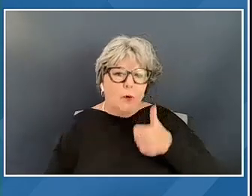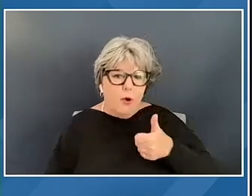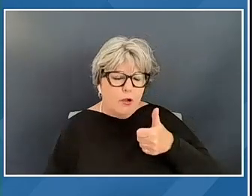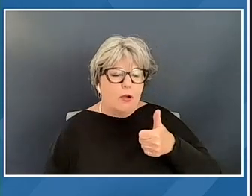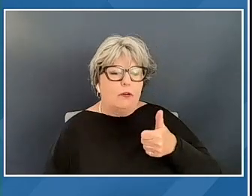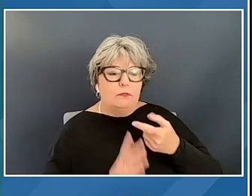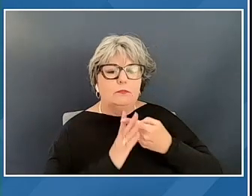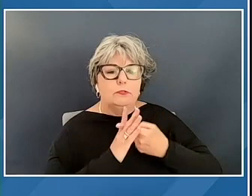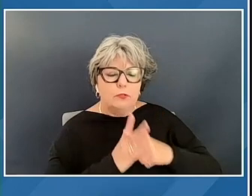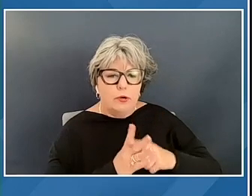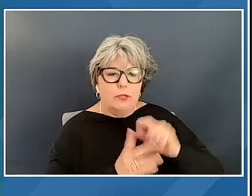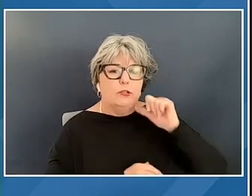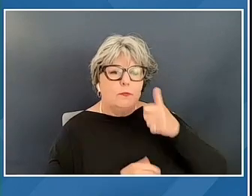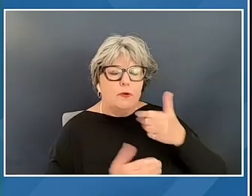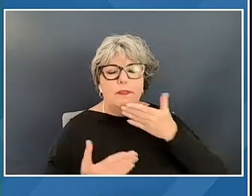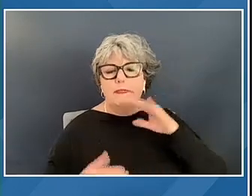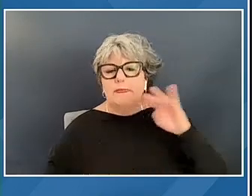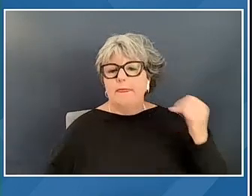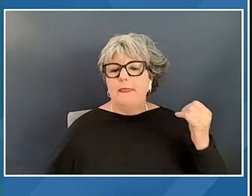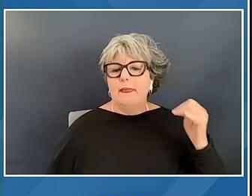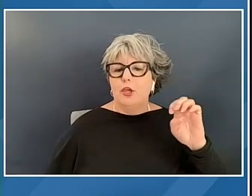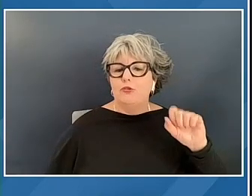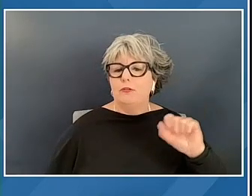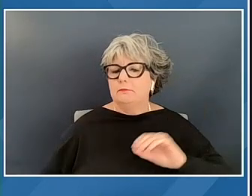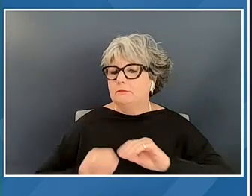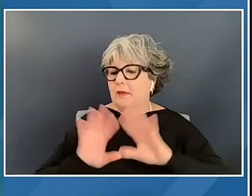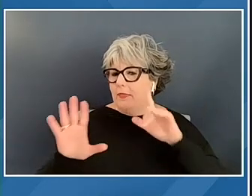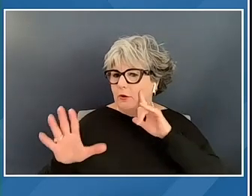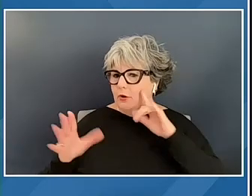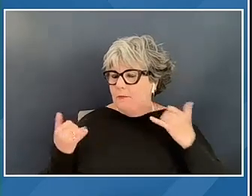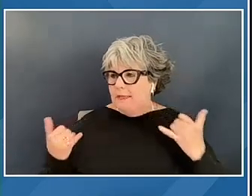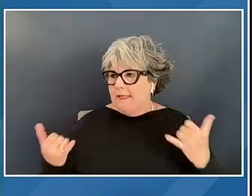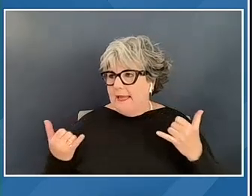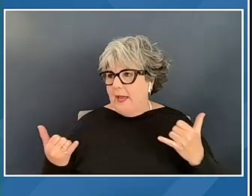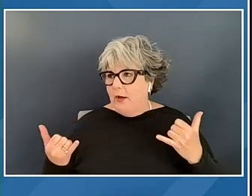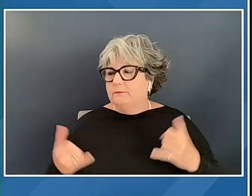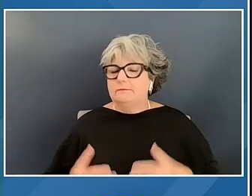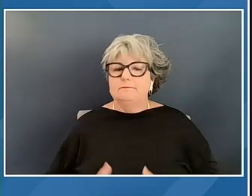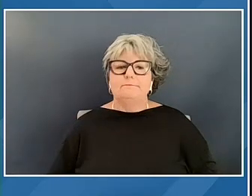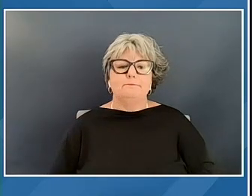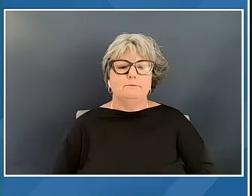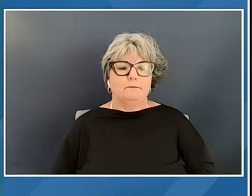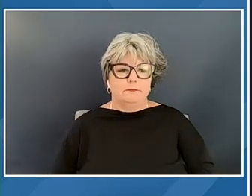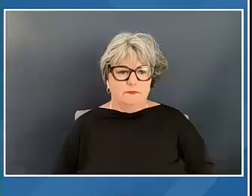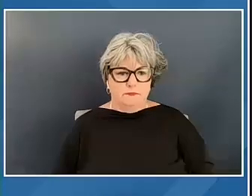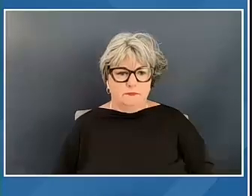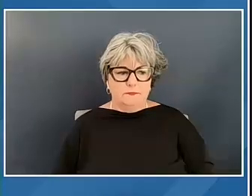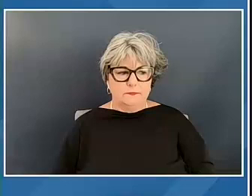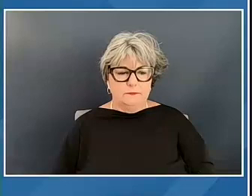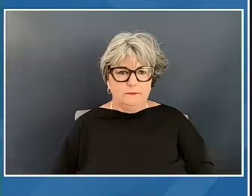Thanks, Jessica for that clarification. Because I thought you meant to use the remaining time right now. Wisdom?